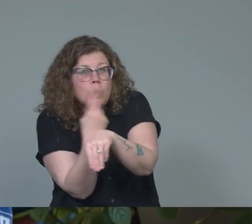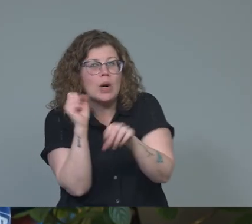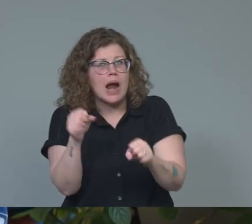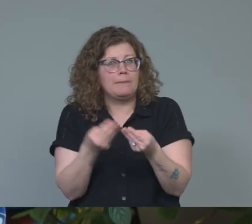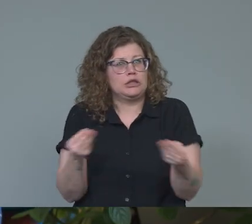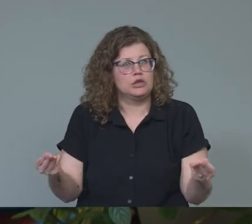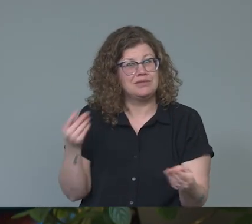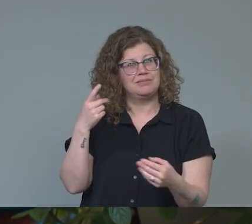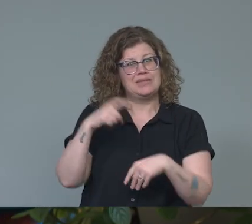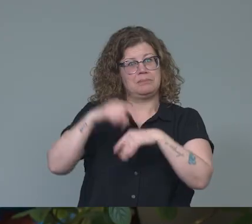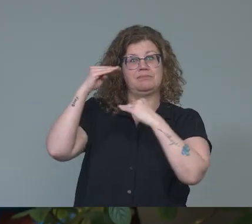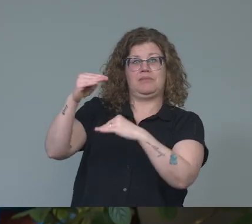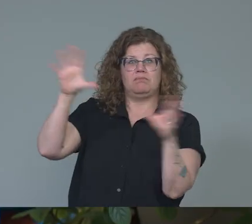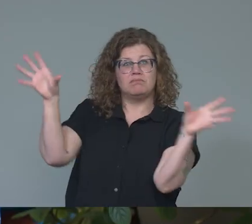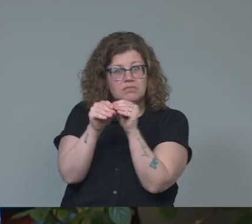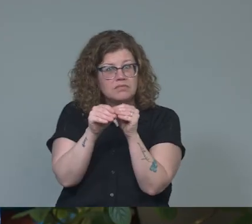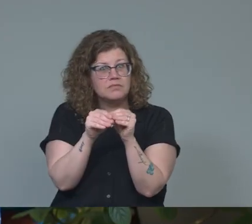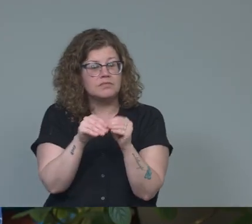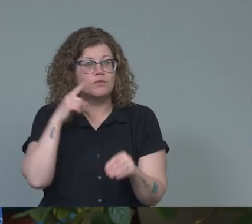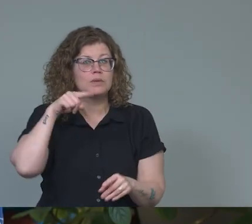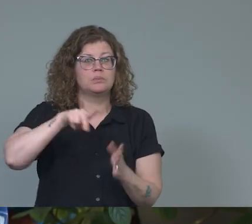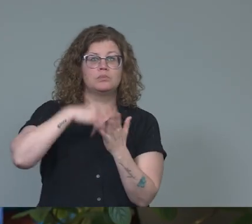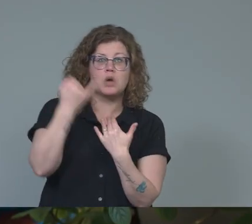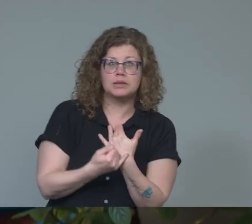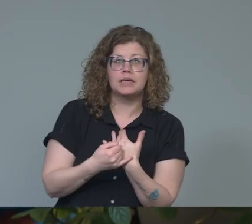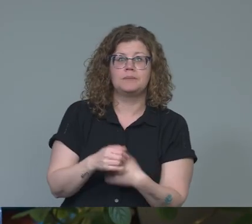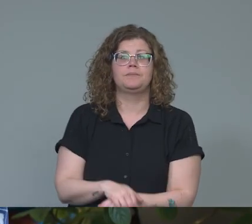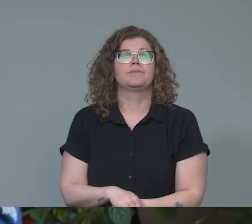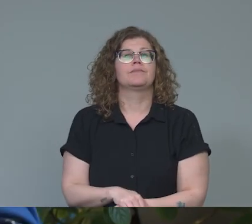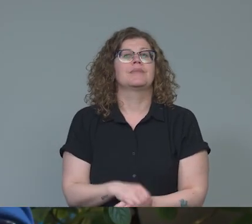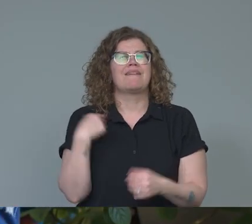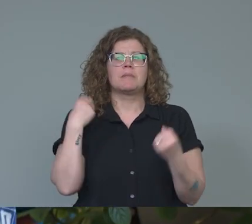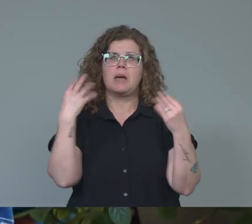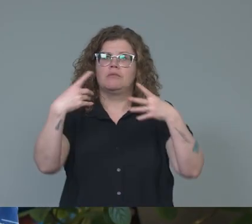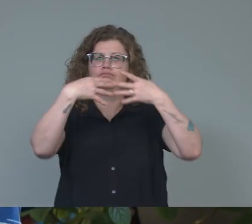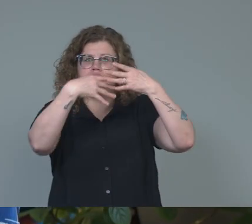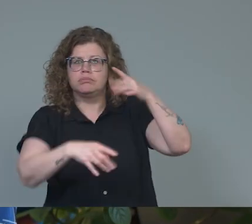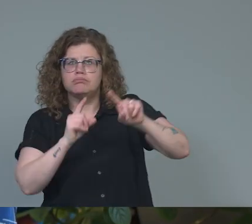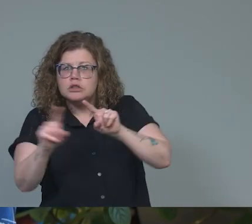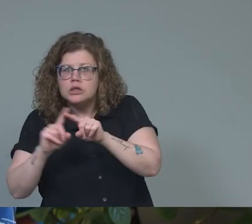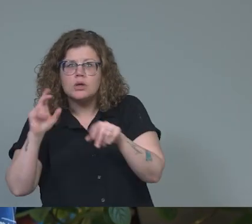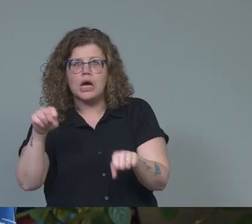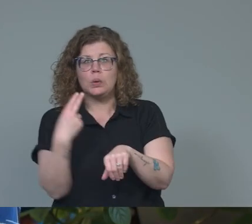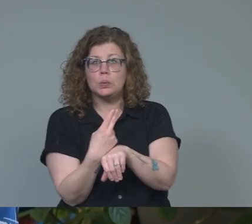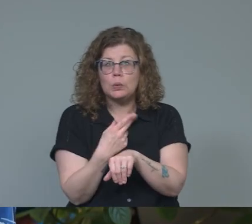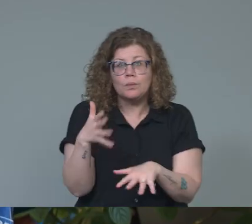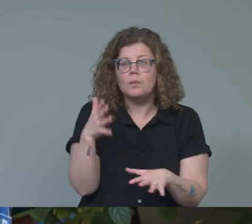is made up of different experience of people. Some of them who've got maybe management skills.